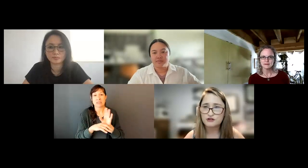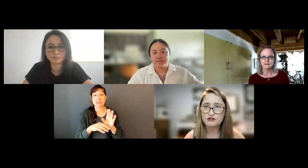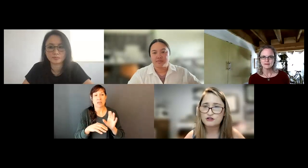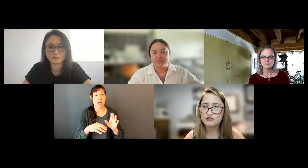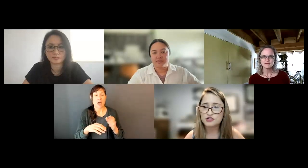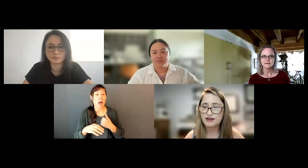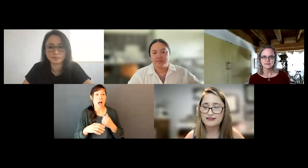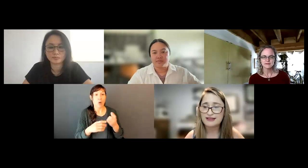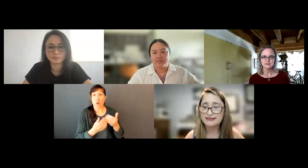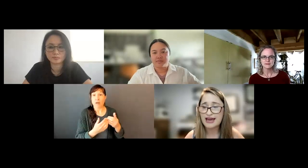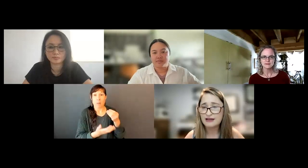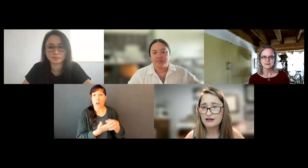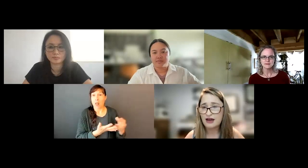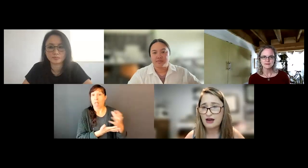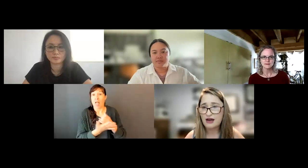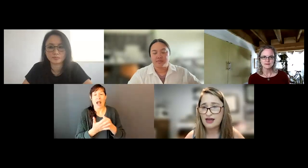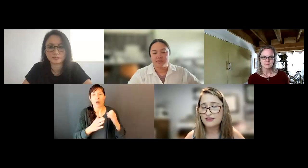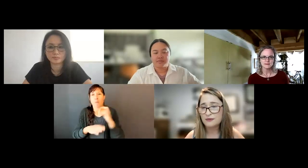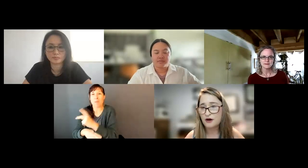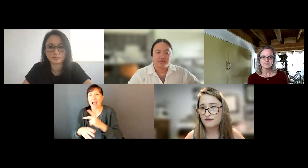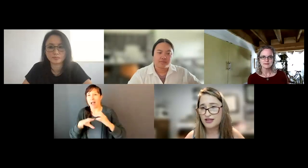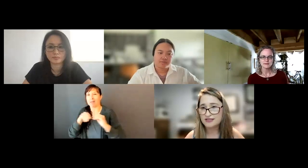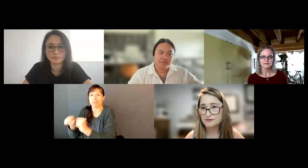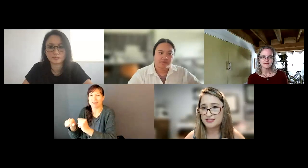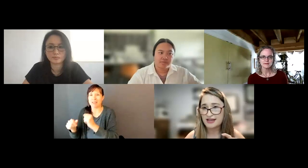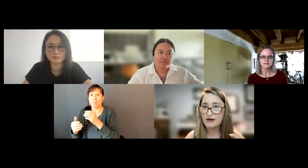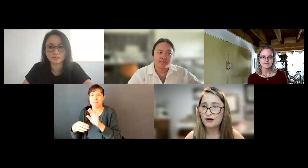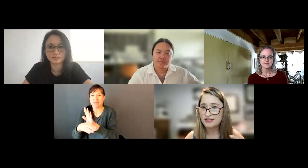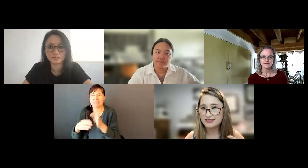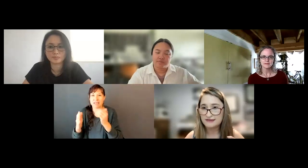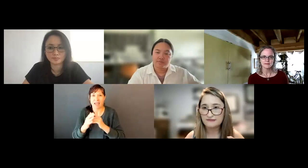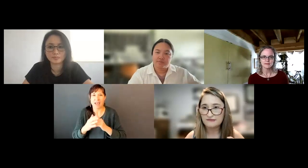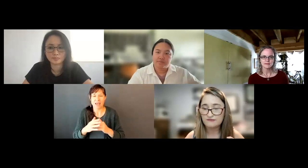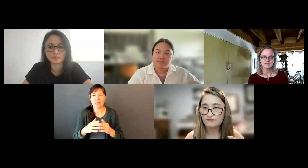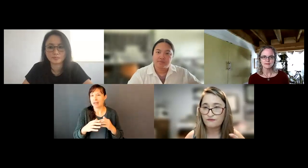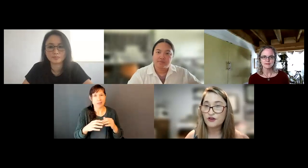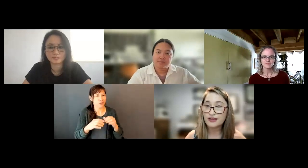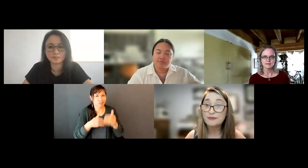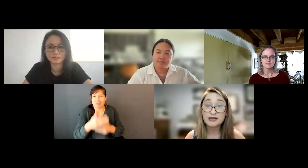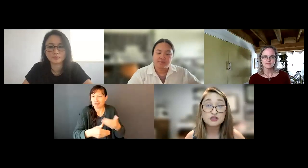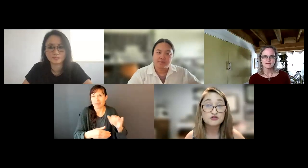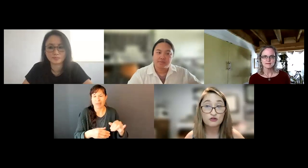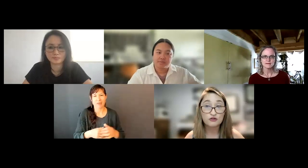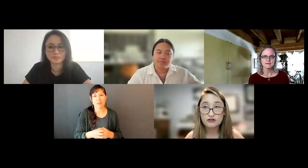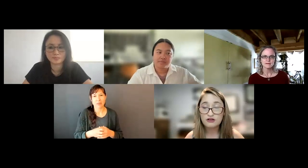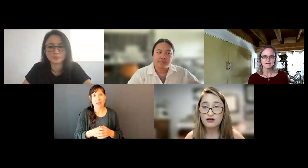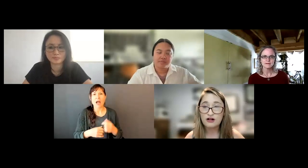or do anything like that. And I think part of it is because I want to feel like I'm in control